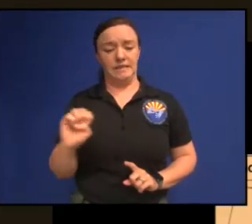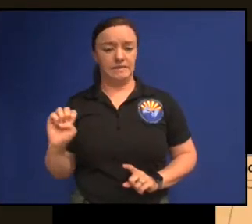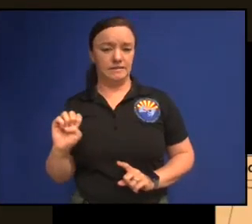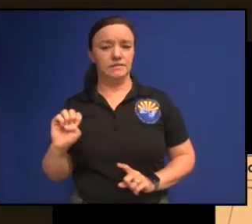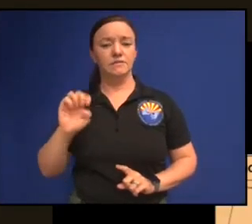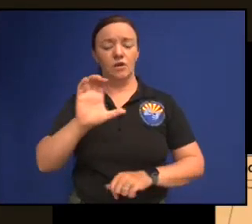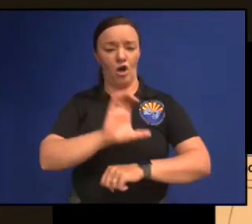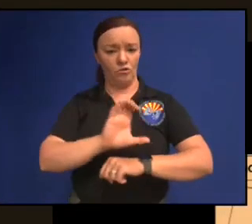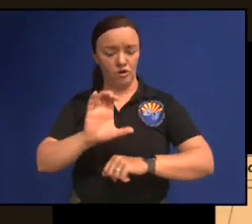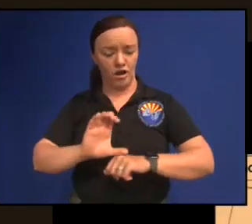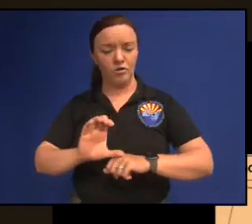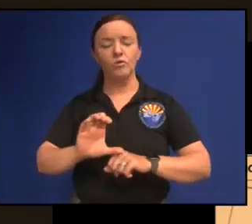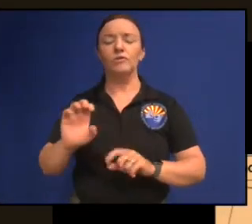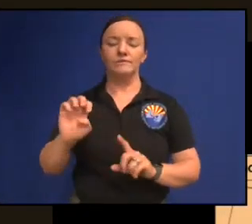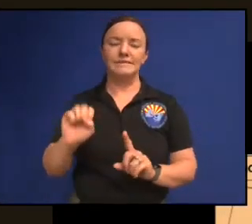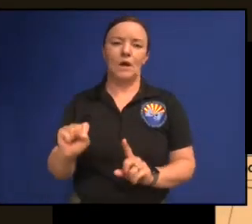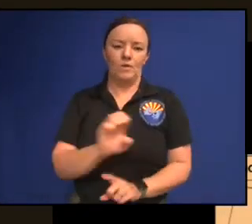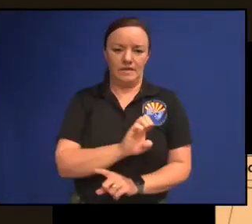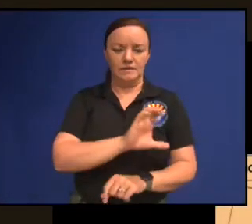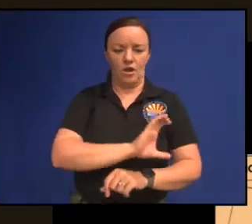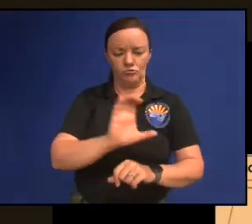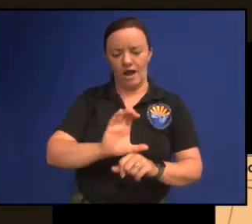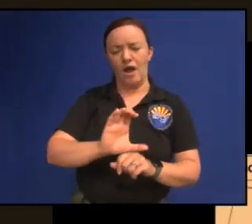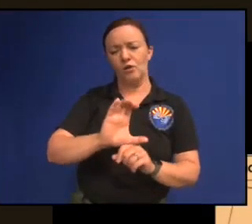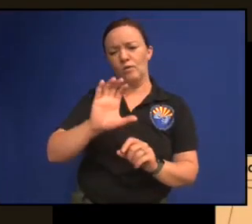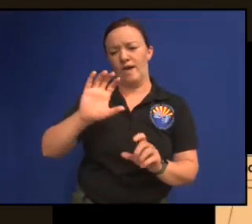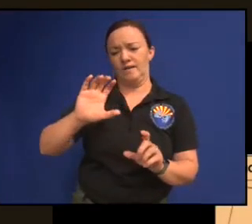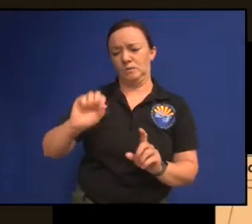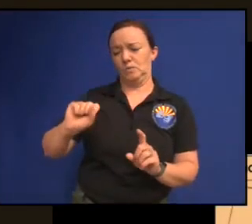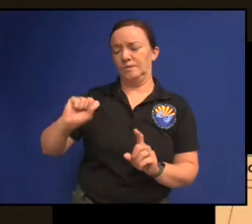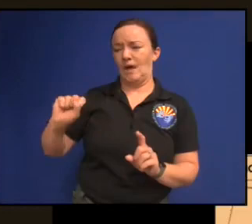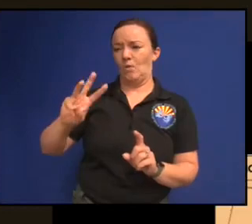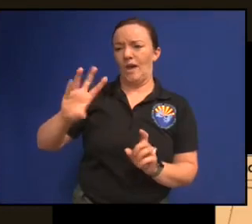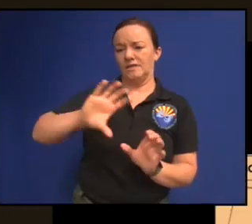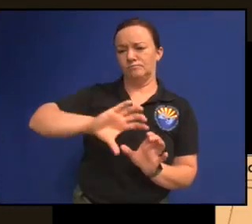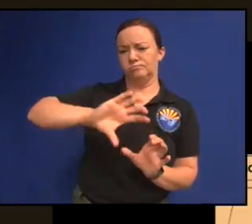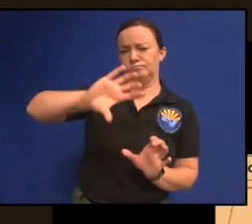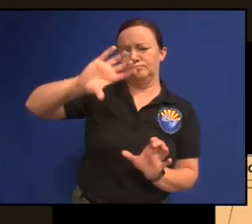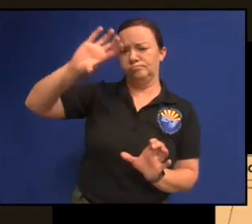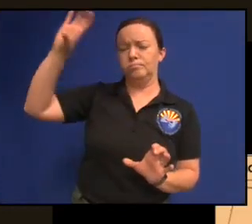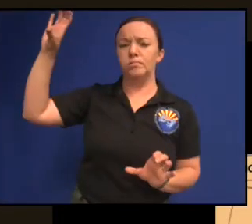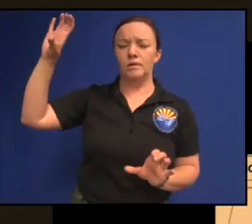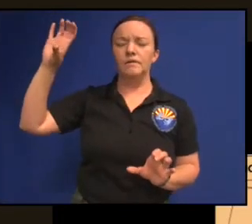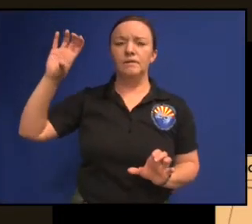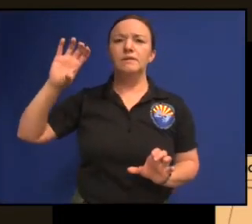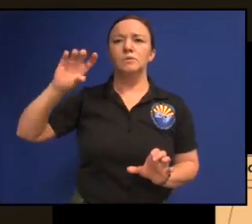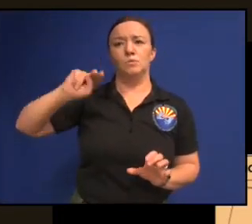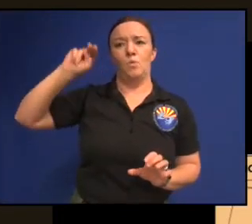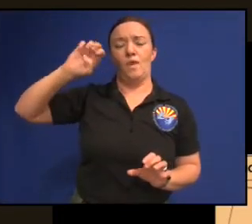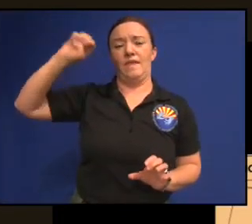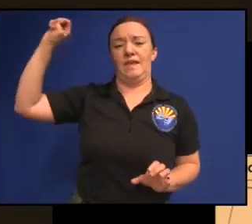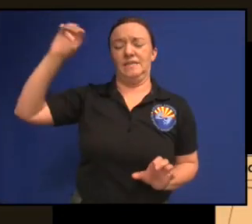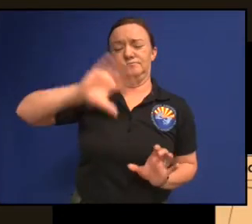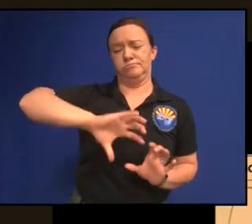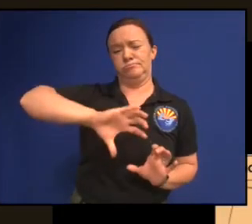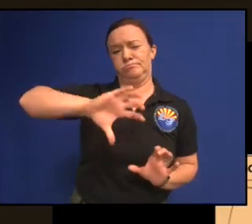DEVELOP. MOVE FROM SOUTHWEST TO NORTHEAST AND SOME OF THOSE CERTAINLY ARE EXPECTED TO COME ACROSS THE FIRE.